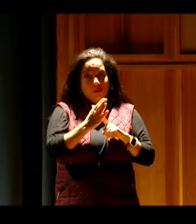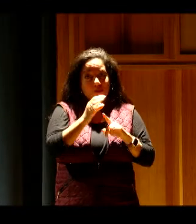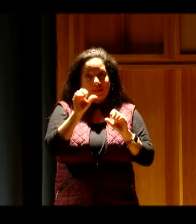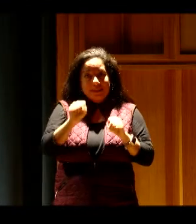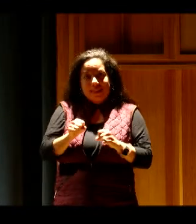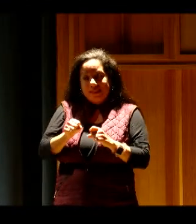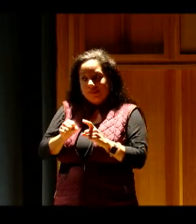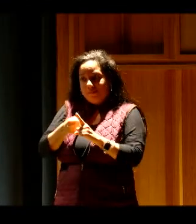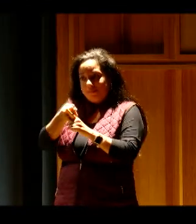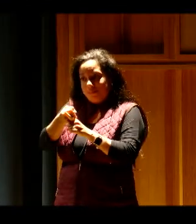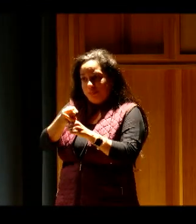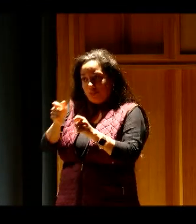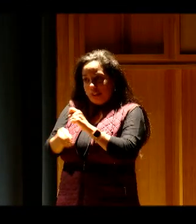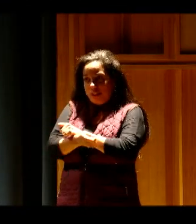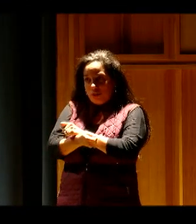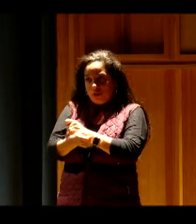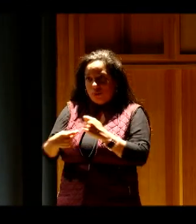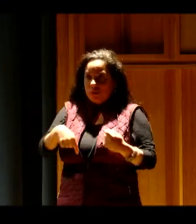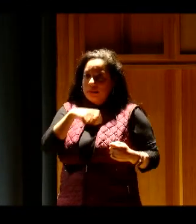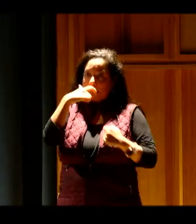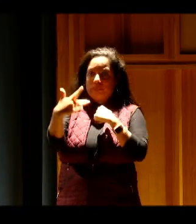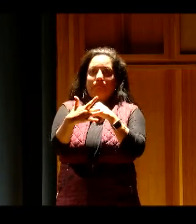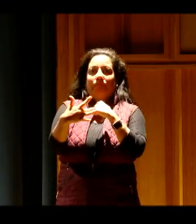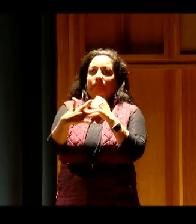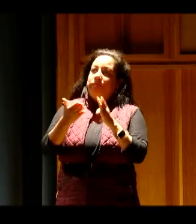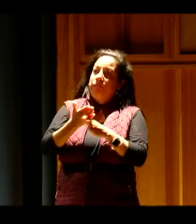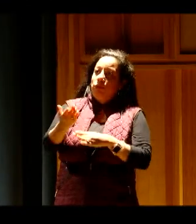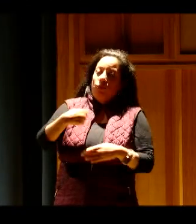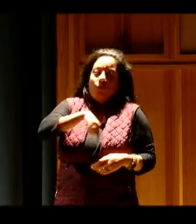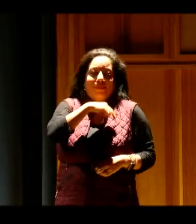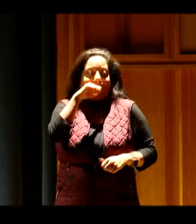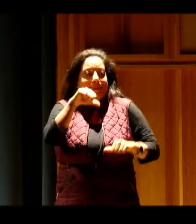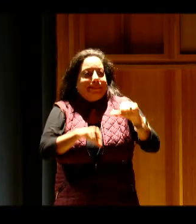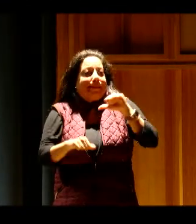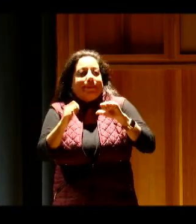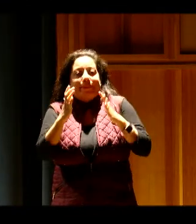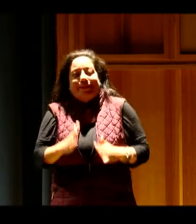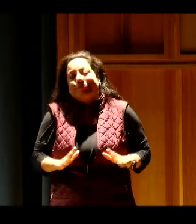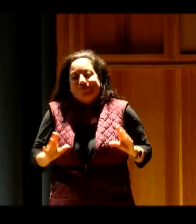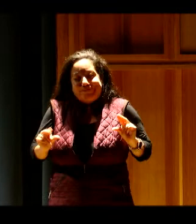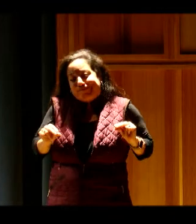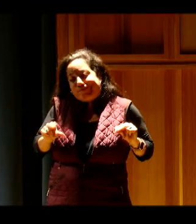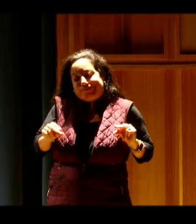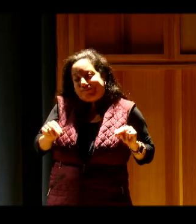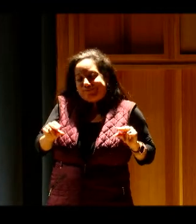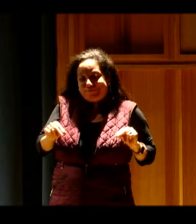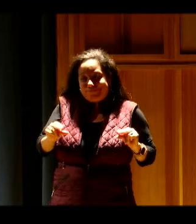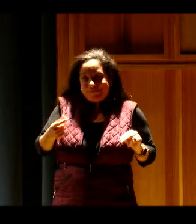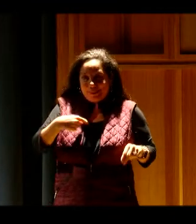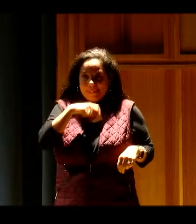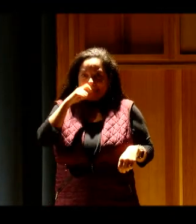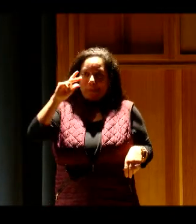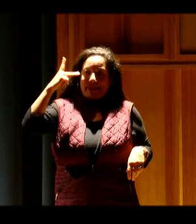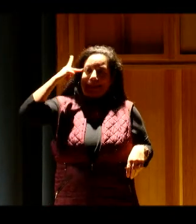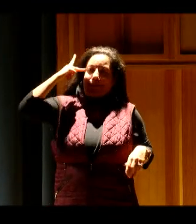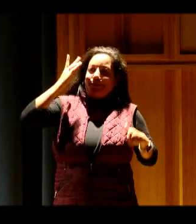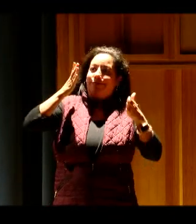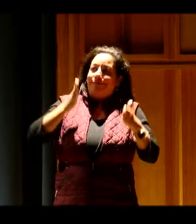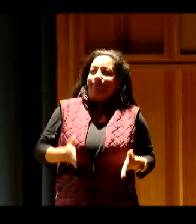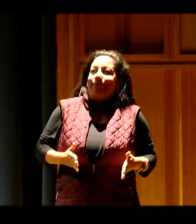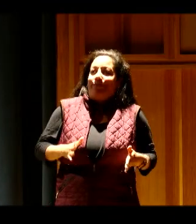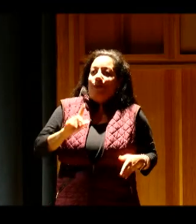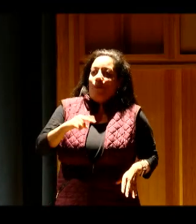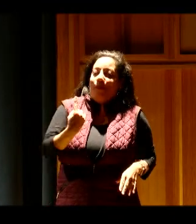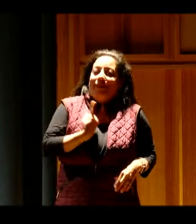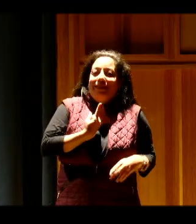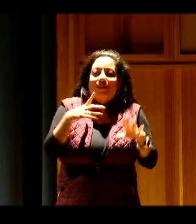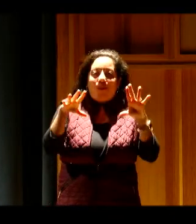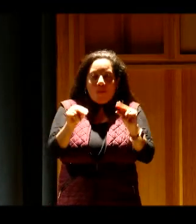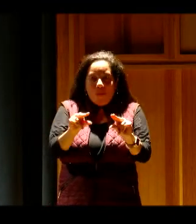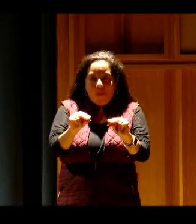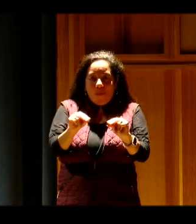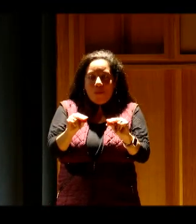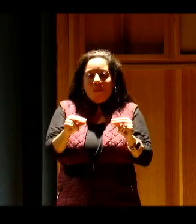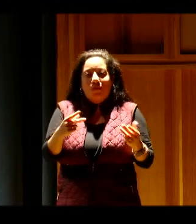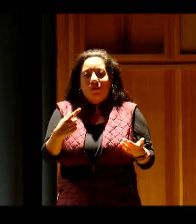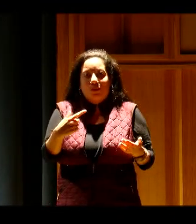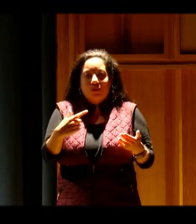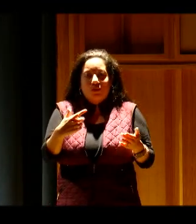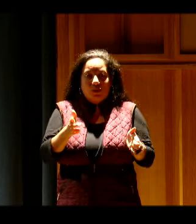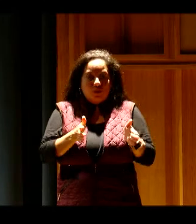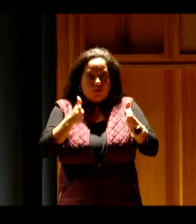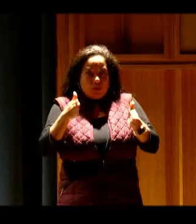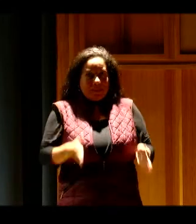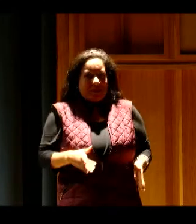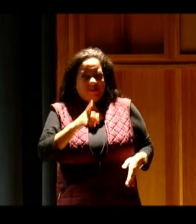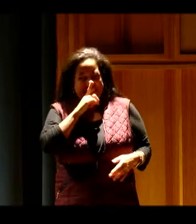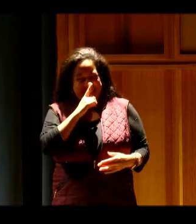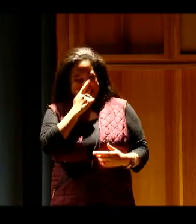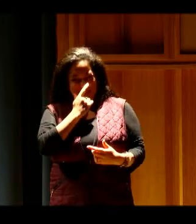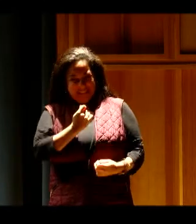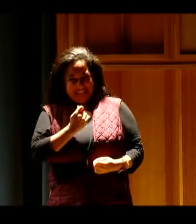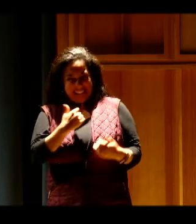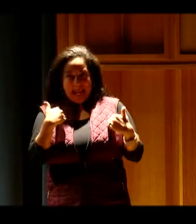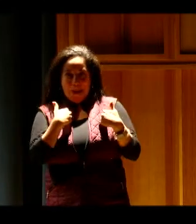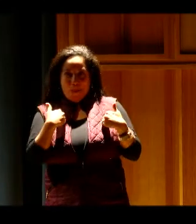We are not technocratic. We're not scientific. We're not political beings only. The human being is a really interesting animal.